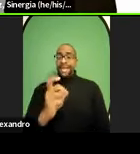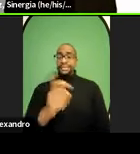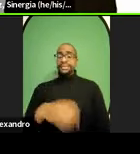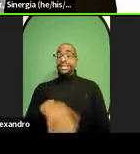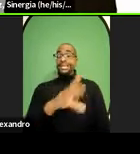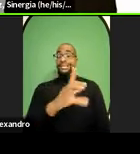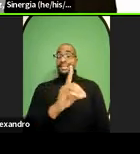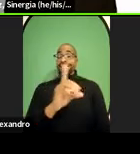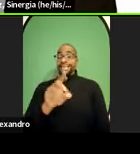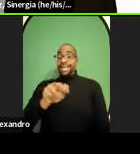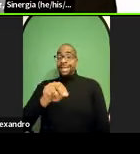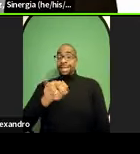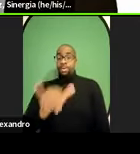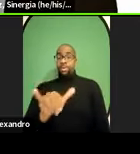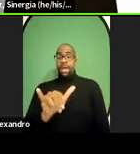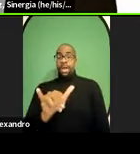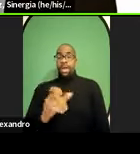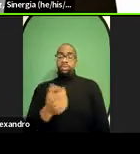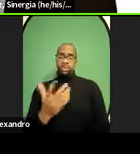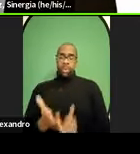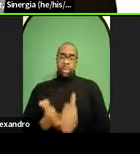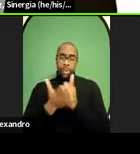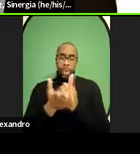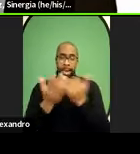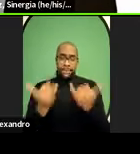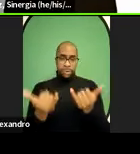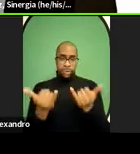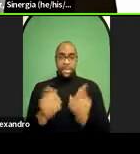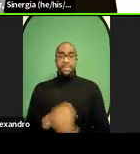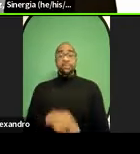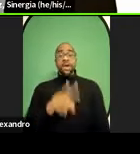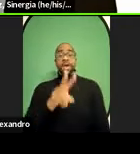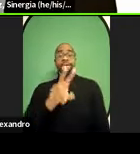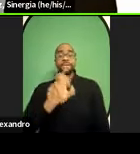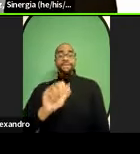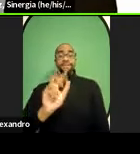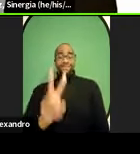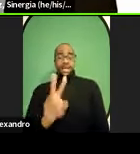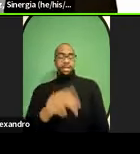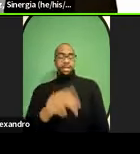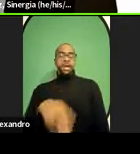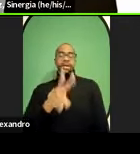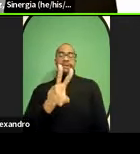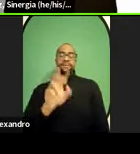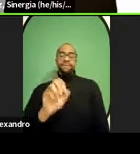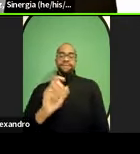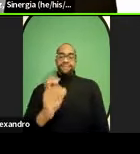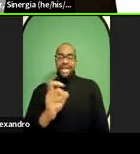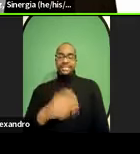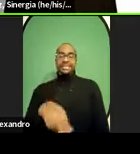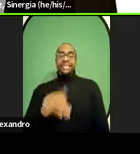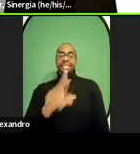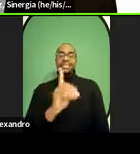partners and collaborators that vax facts DD and why. who all made this possible today made this possible tonight from Pax Pax DD and why Pax Pax DD and why. Allow me to